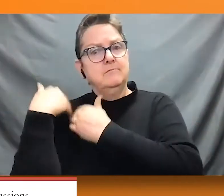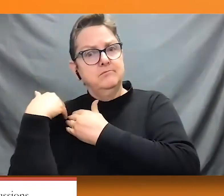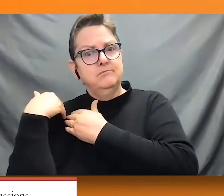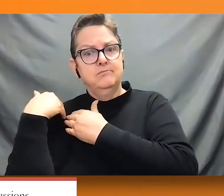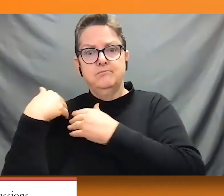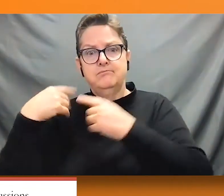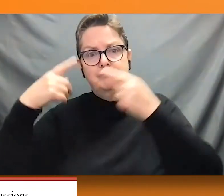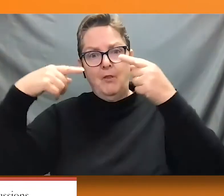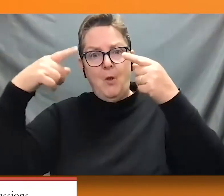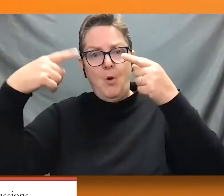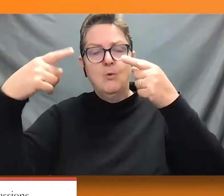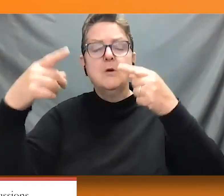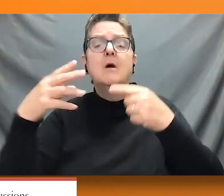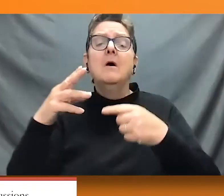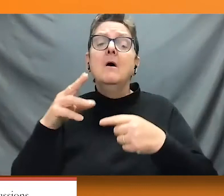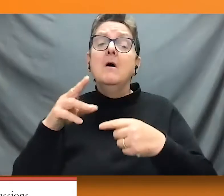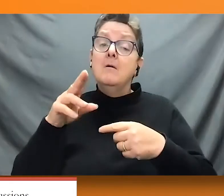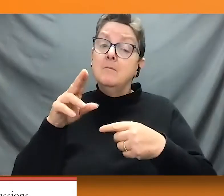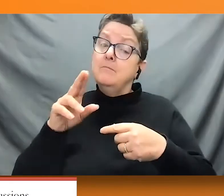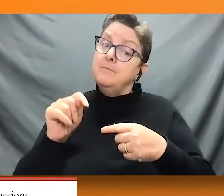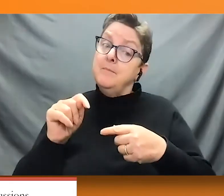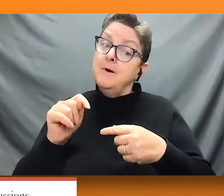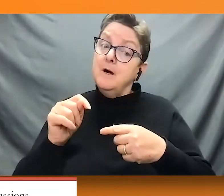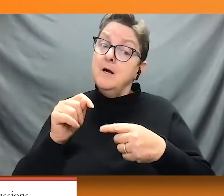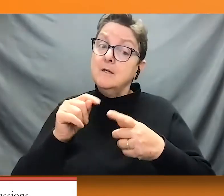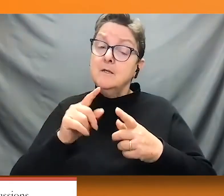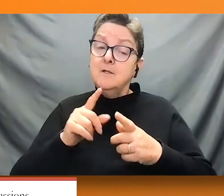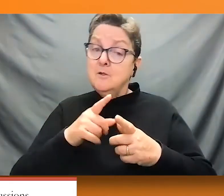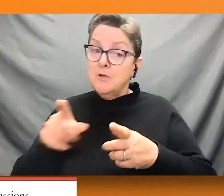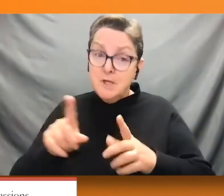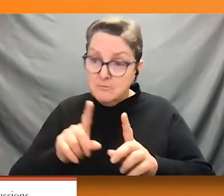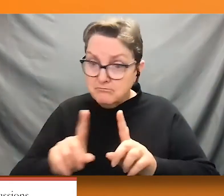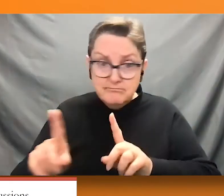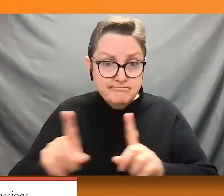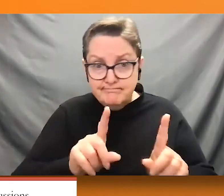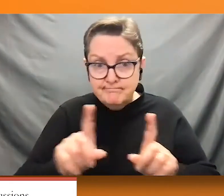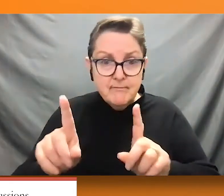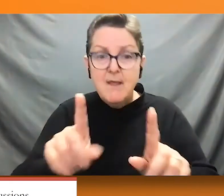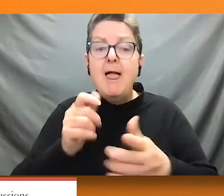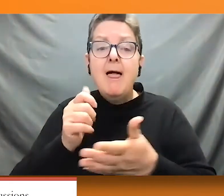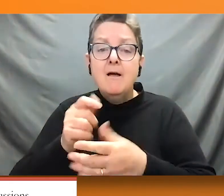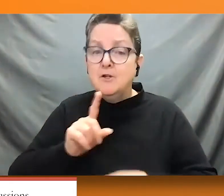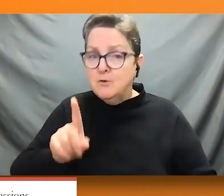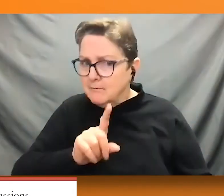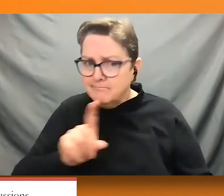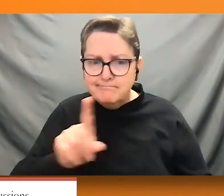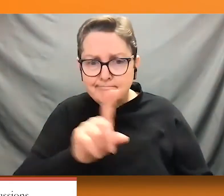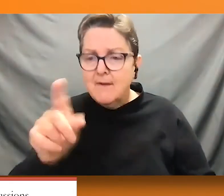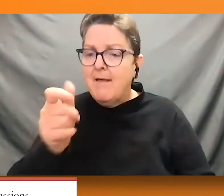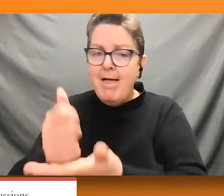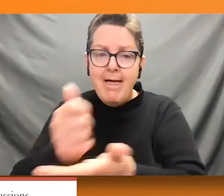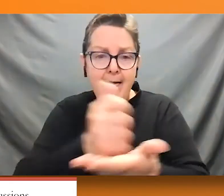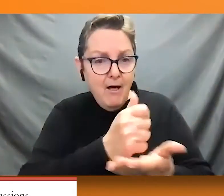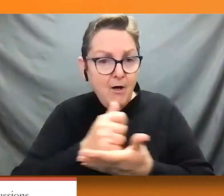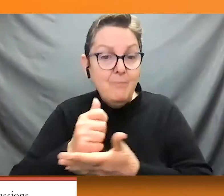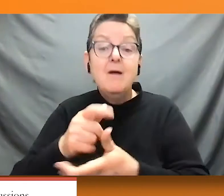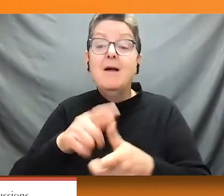and what you want the students to express. And then, of course, you can always have a share out after something like this.